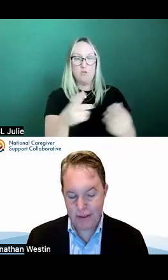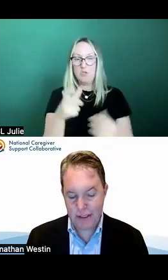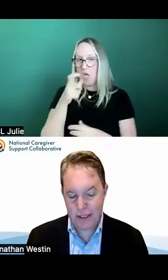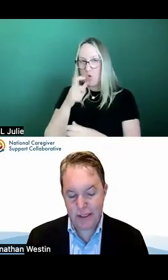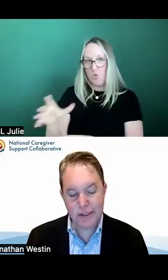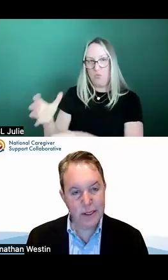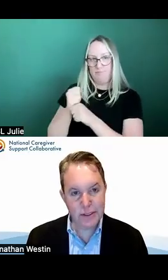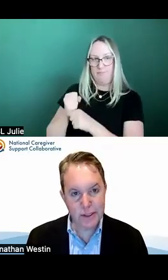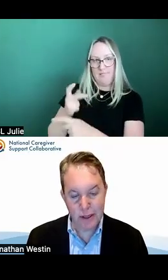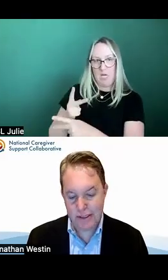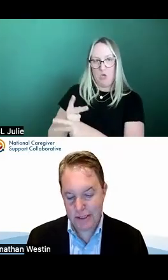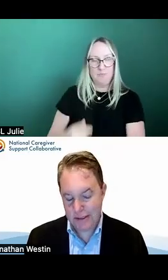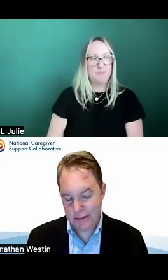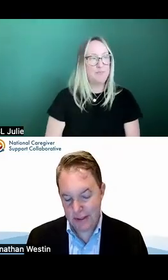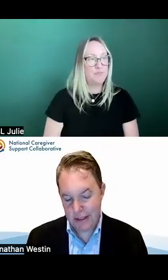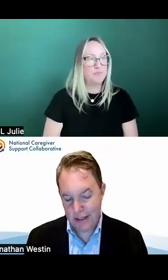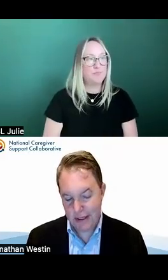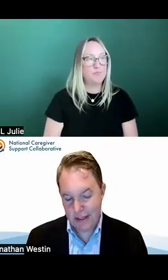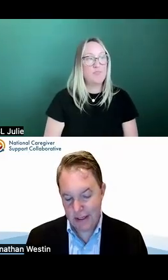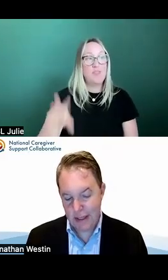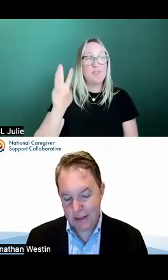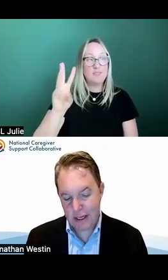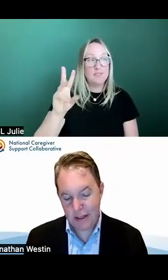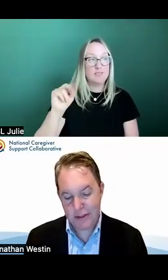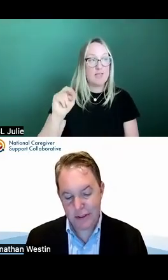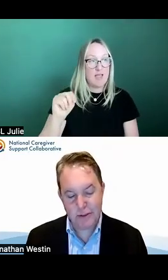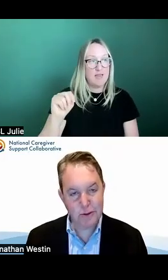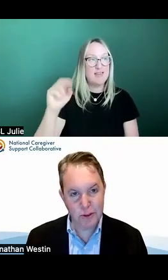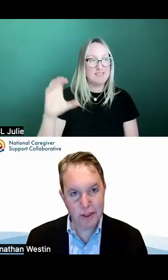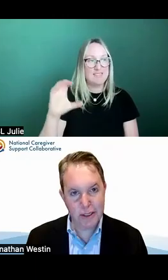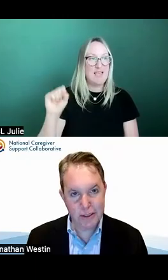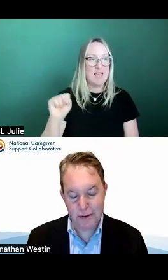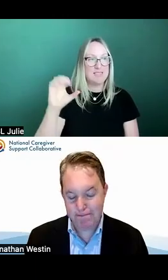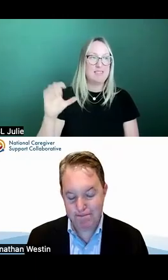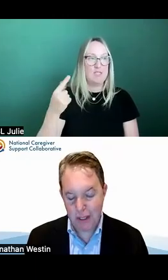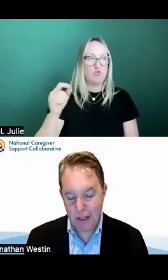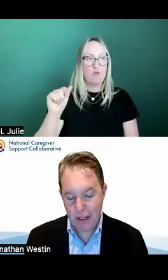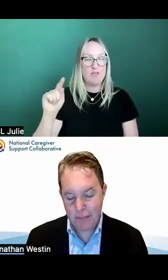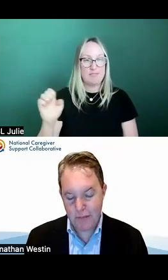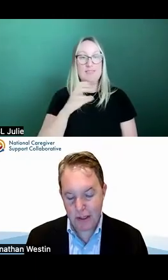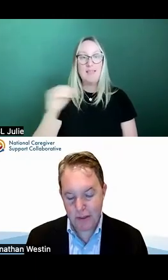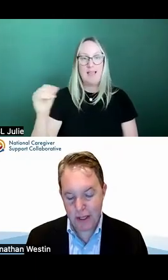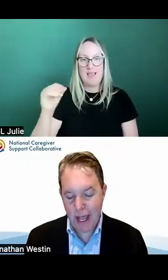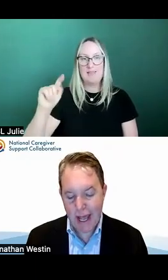The six NCSC grantees and the Technical Assistance Coordinating Center have been developing